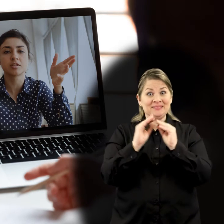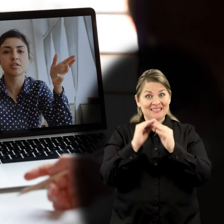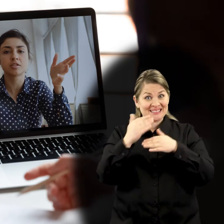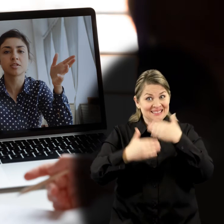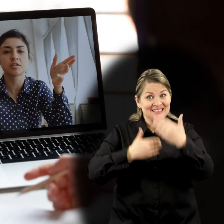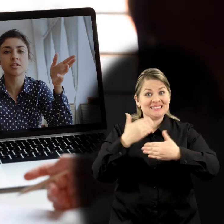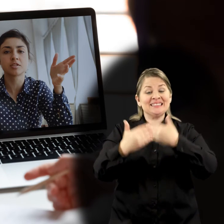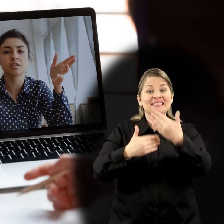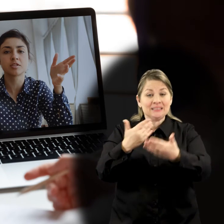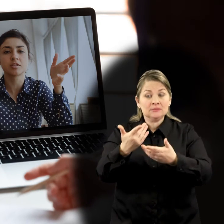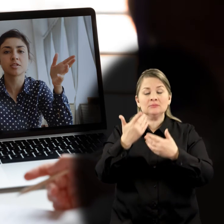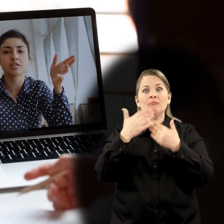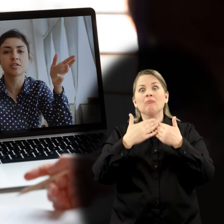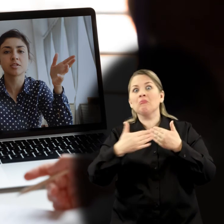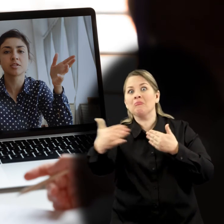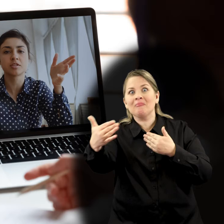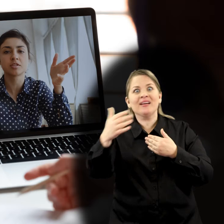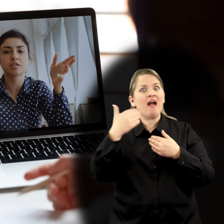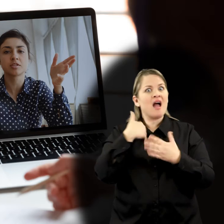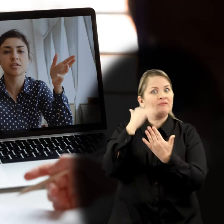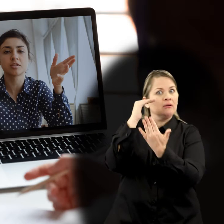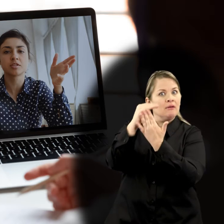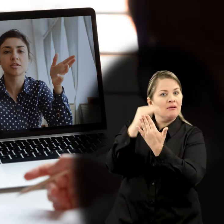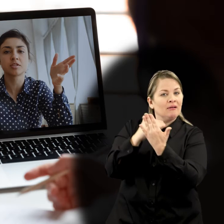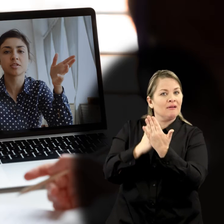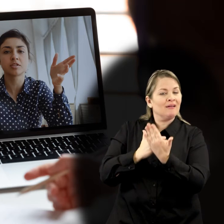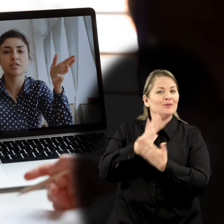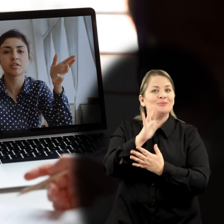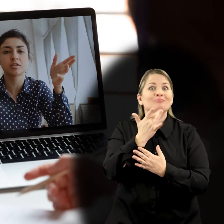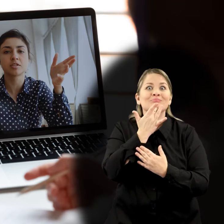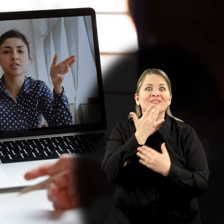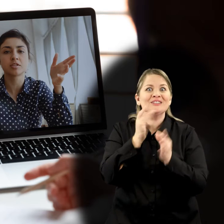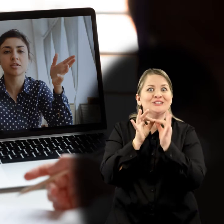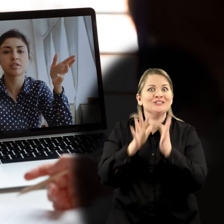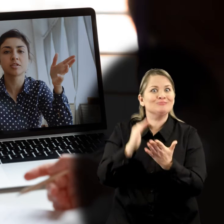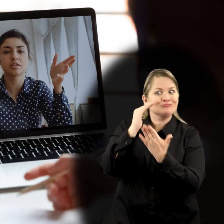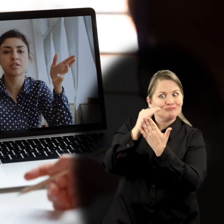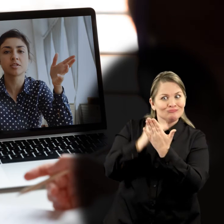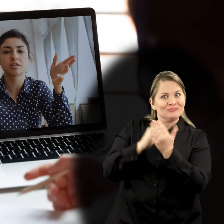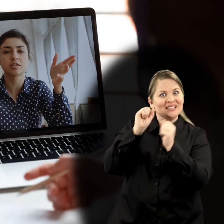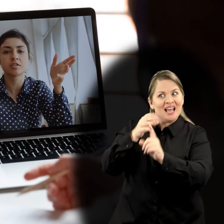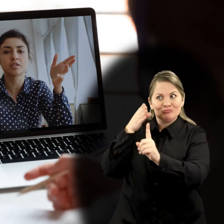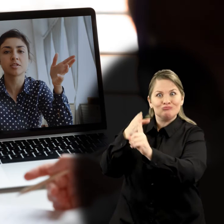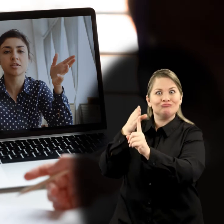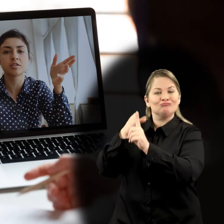As you build a relationship with a referral service, they can develop a list of interpreters you prefer,